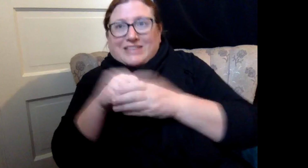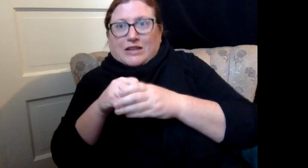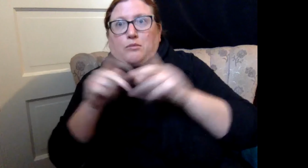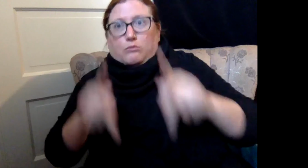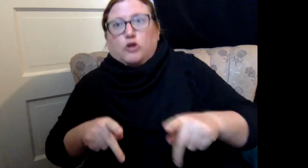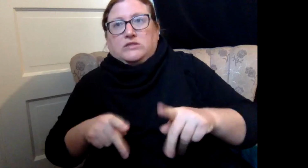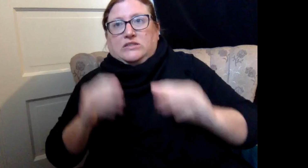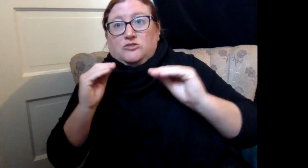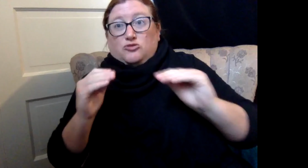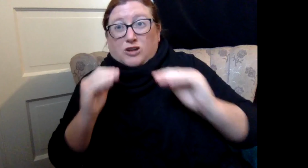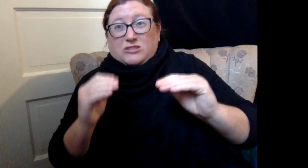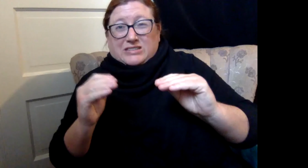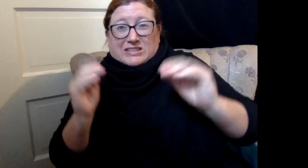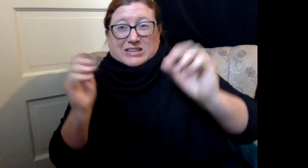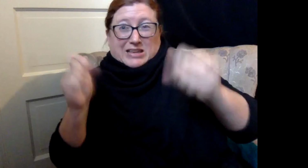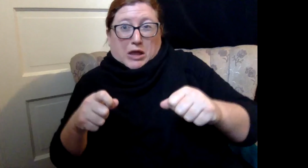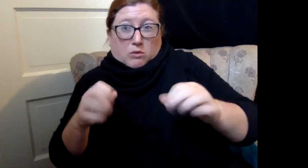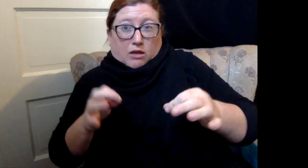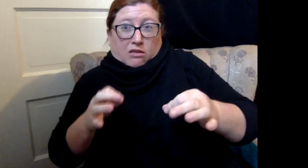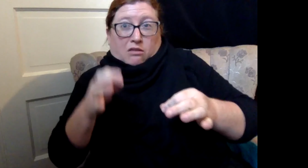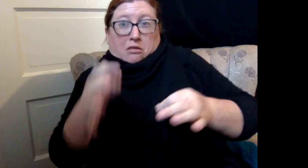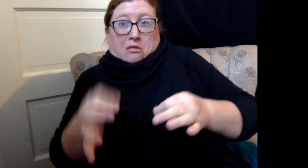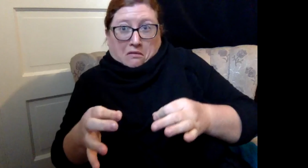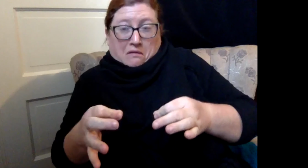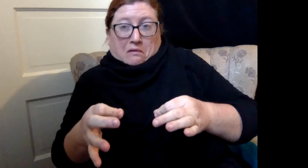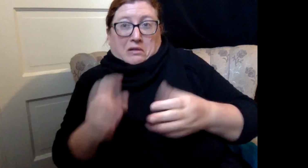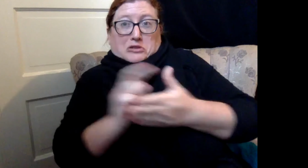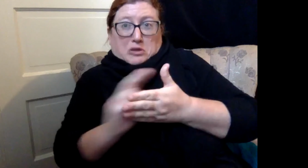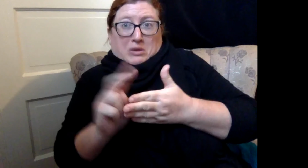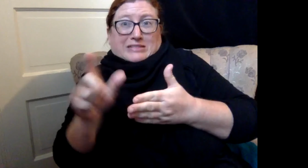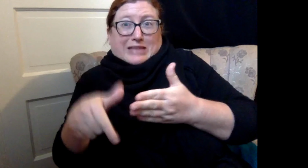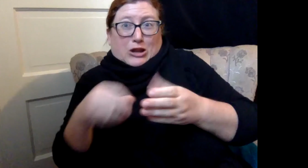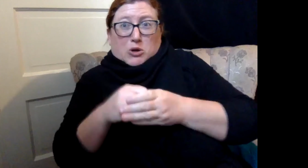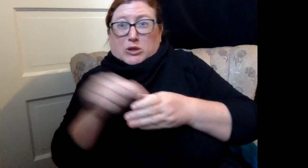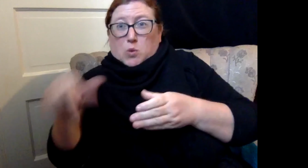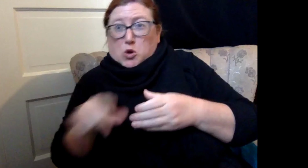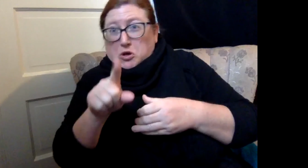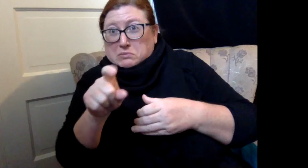program that has the required face-to-face instruction components can we